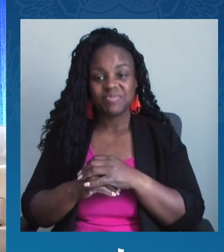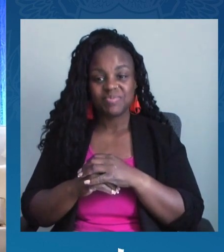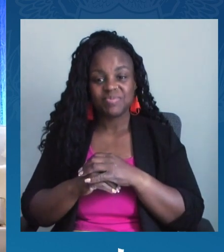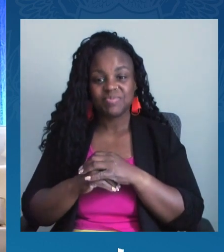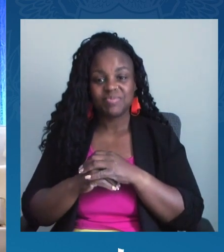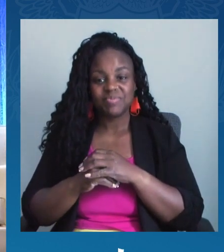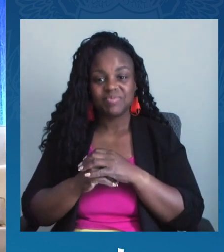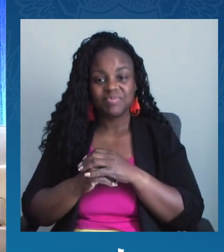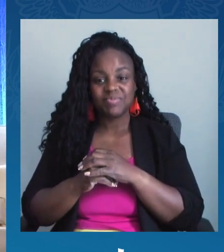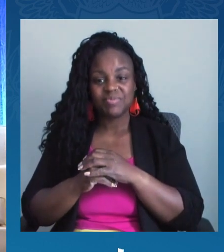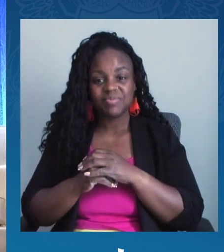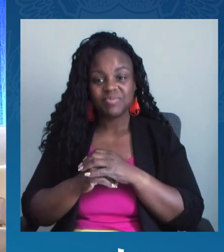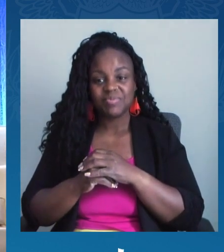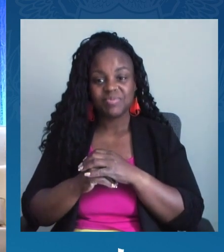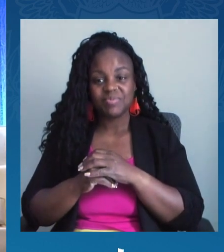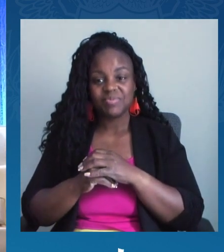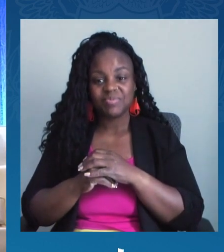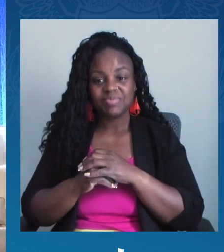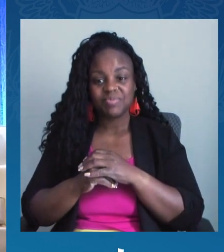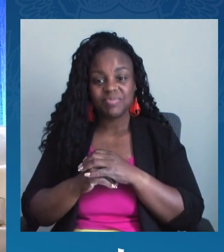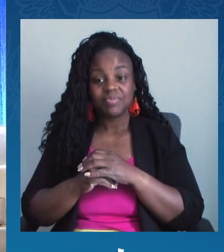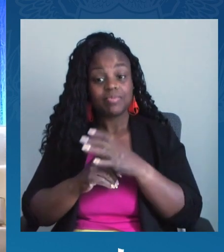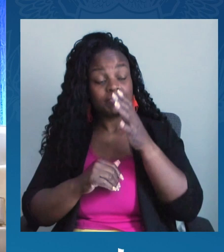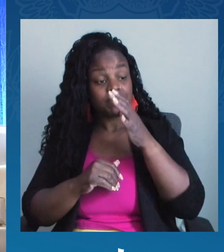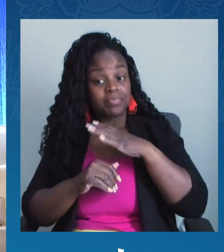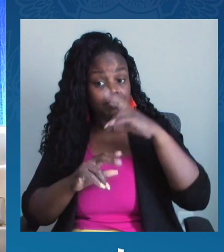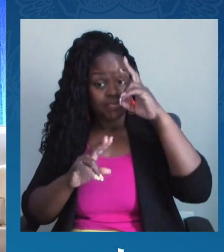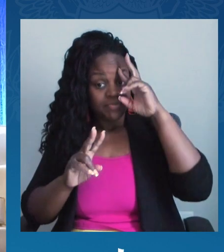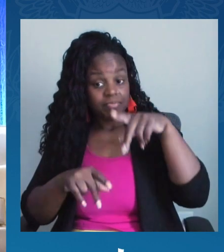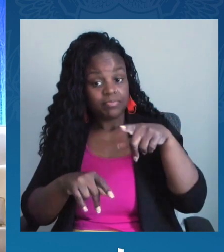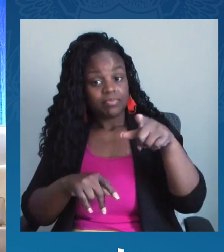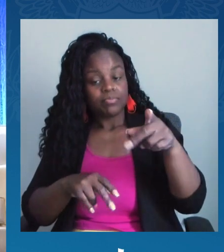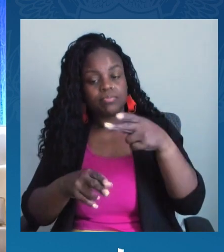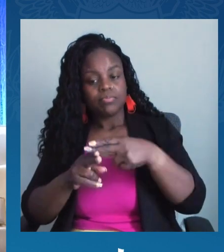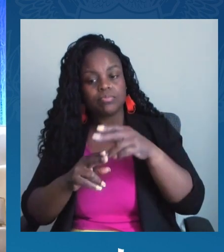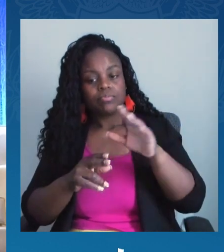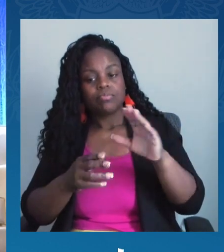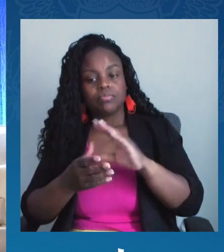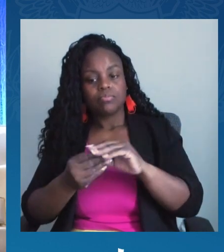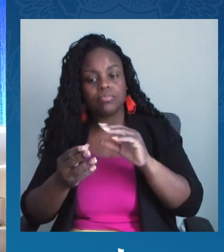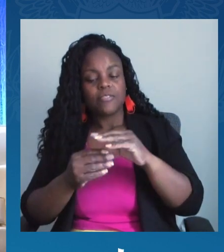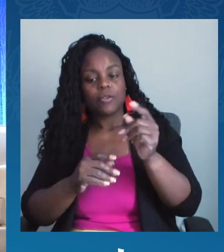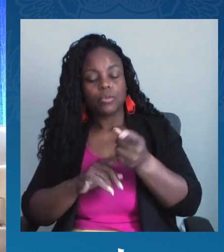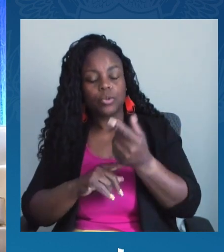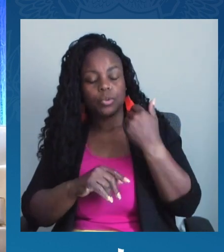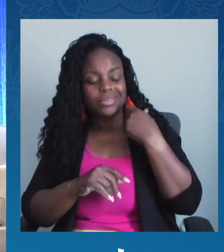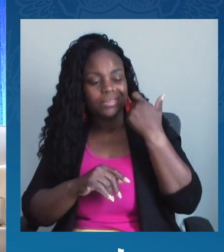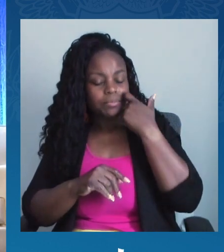Mayor Woodfin: And Madam Vice President, you also mentioned in your remarks a few minutes ago about some of these attacks. We know one of those attacks.